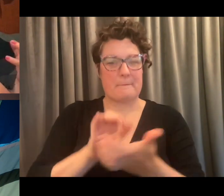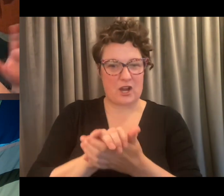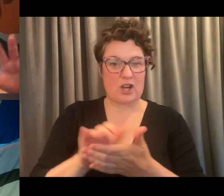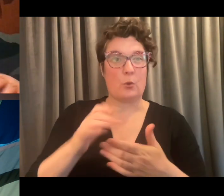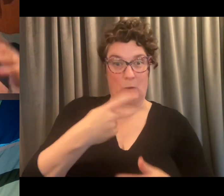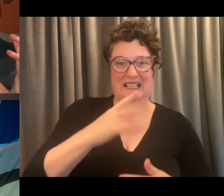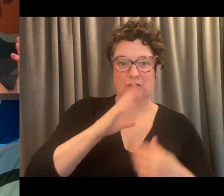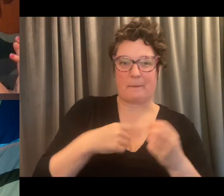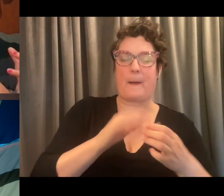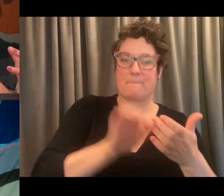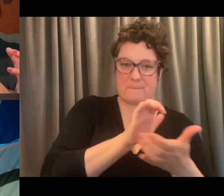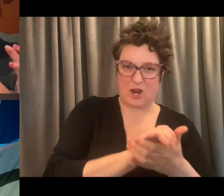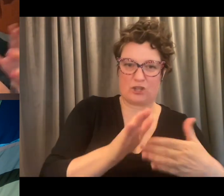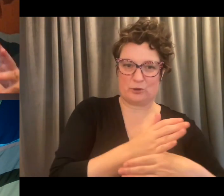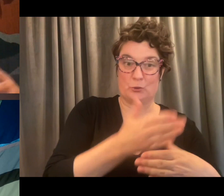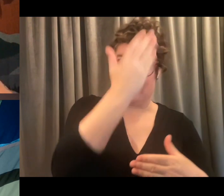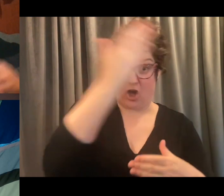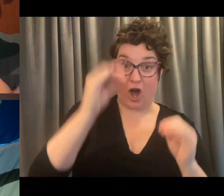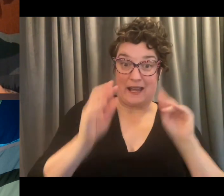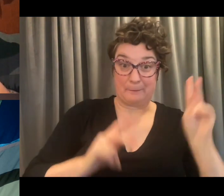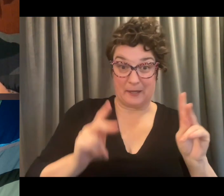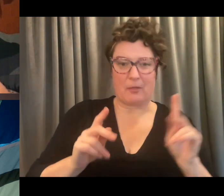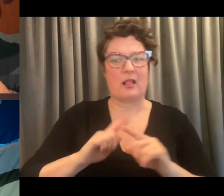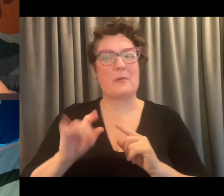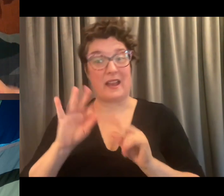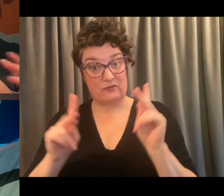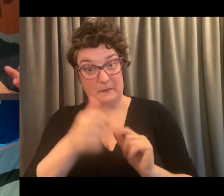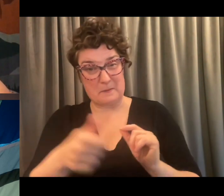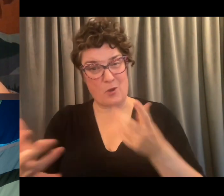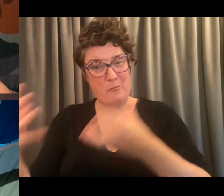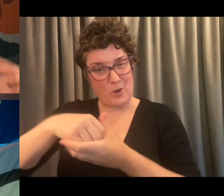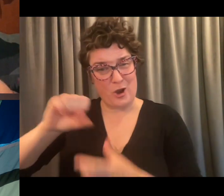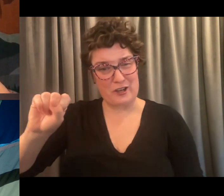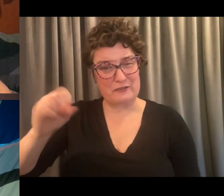But if people are a part of Shekhinah we are, our bodies are God.